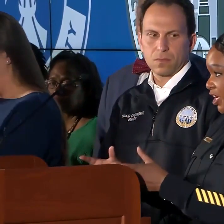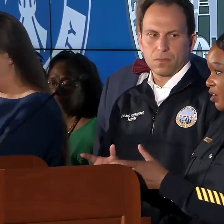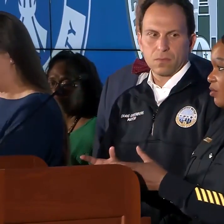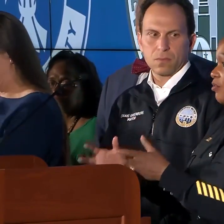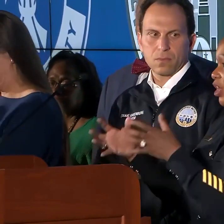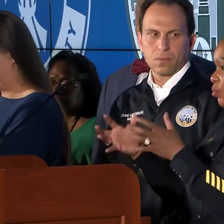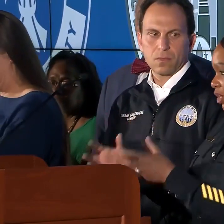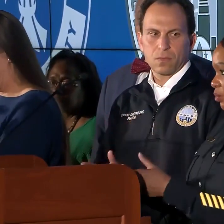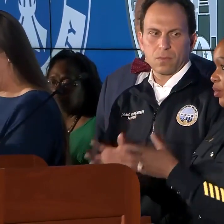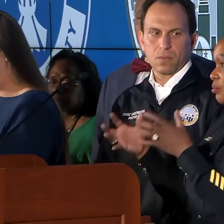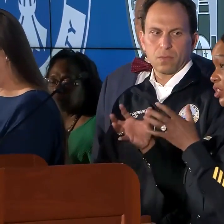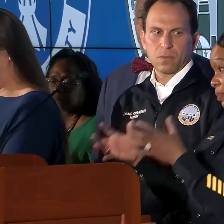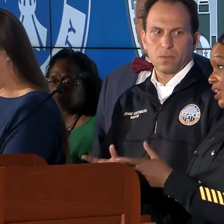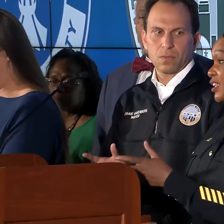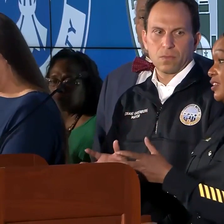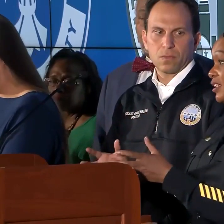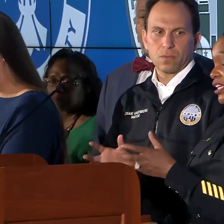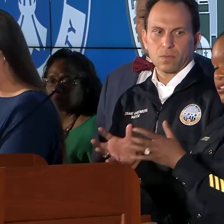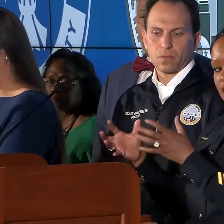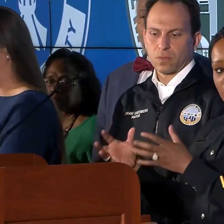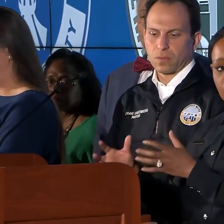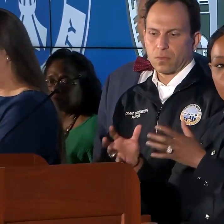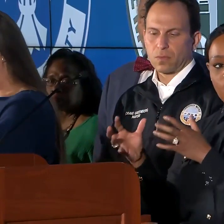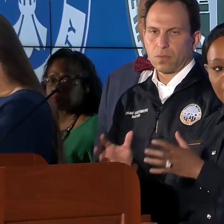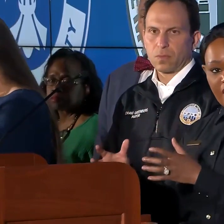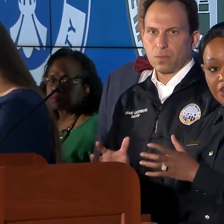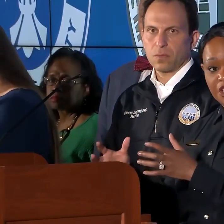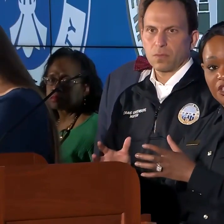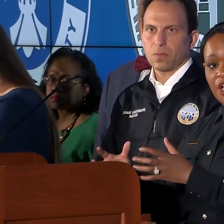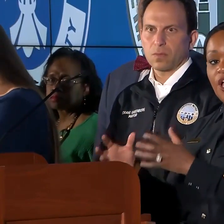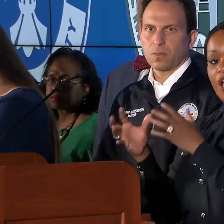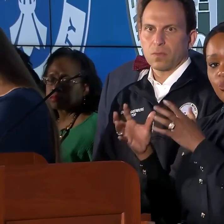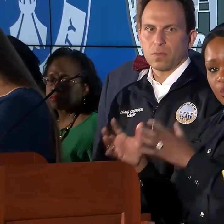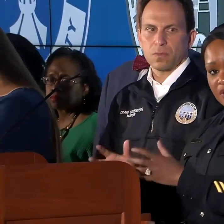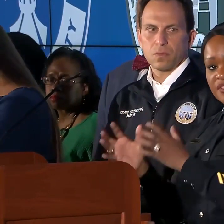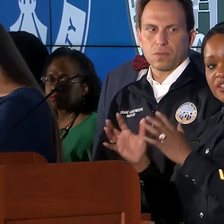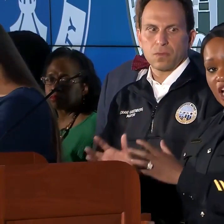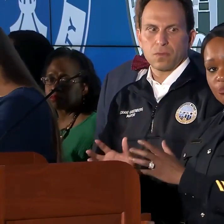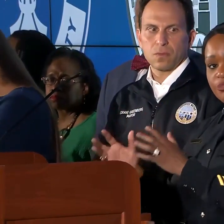here that we were responded in *** timely quick fashion and we stopped the